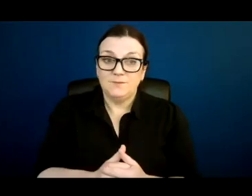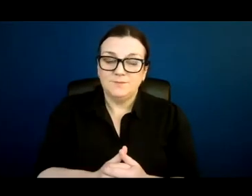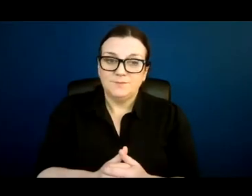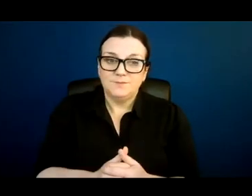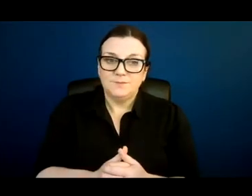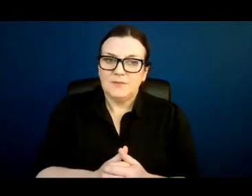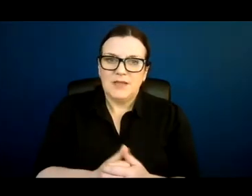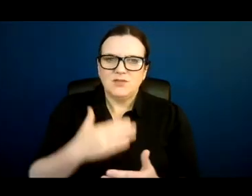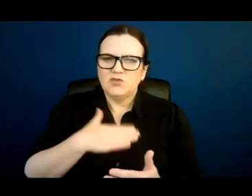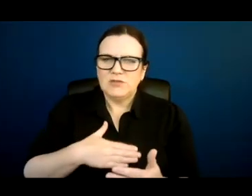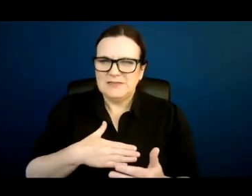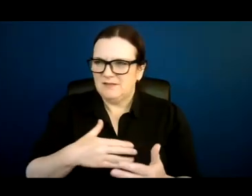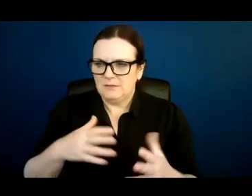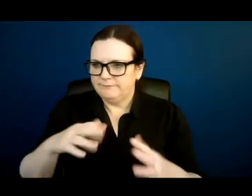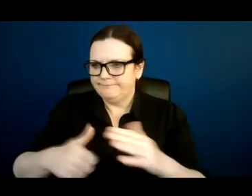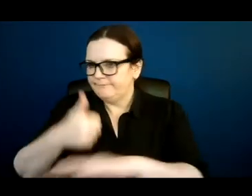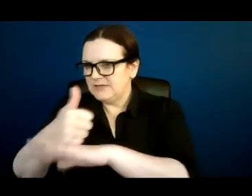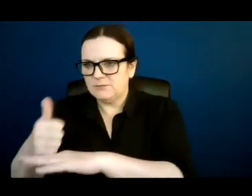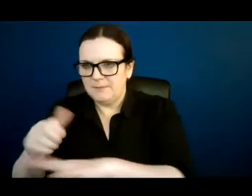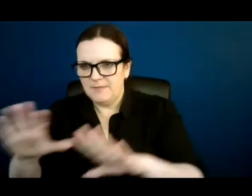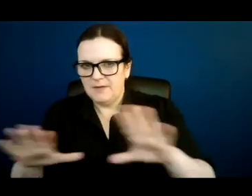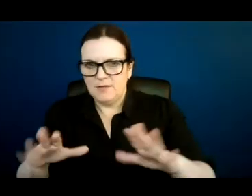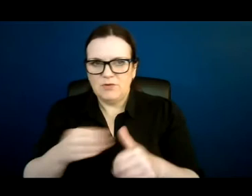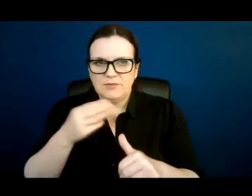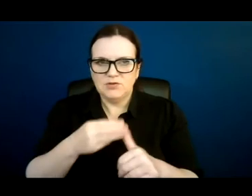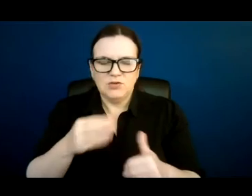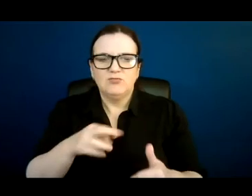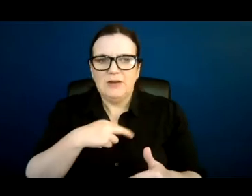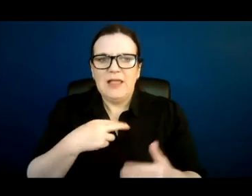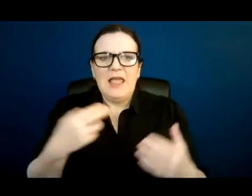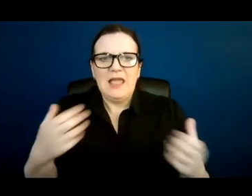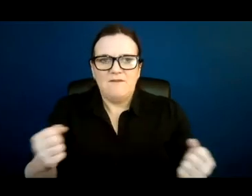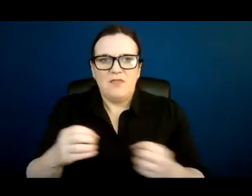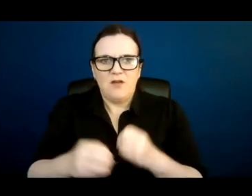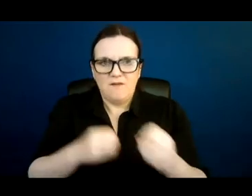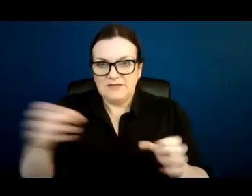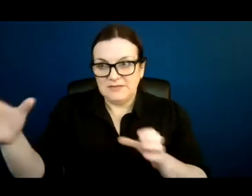preparation. Any solicitor in my office can do the physical. Patricia you will understand the